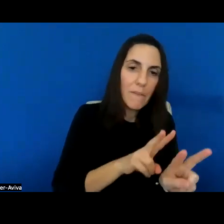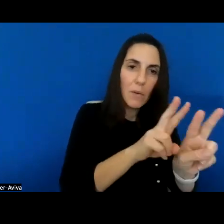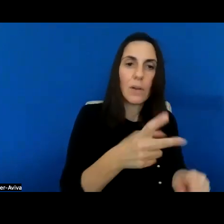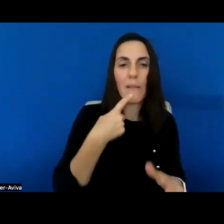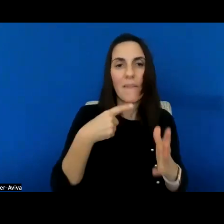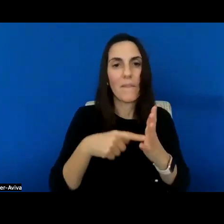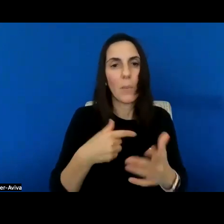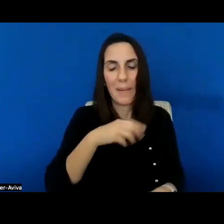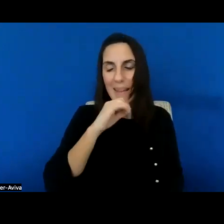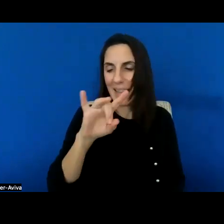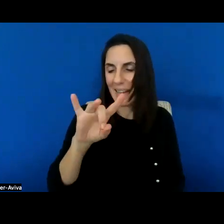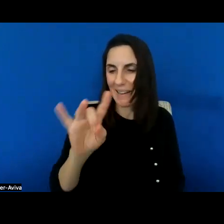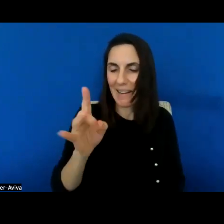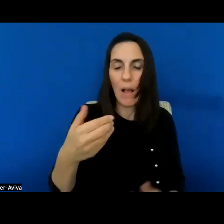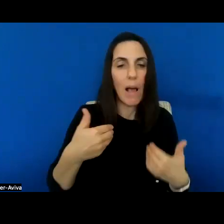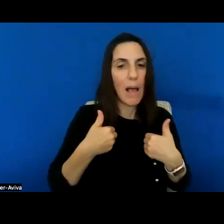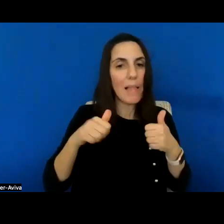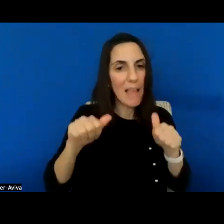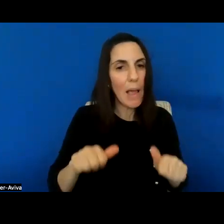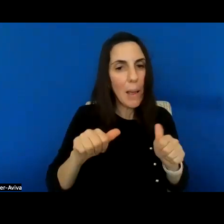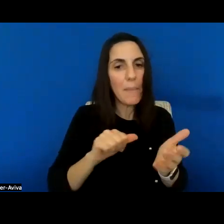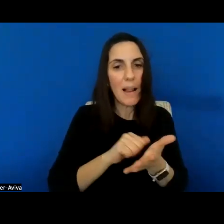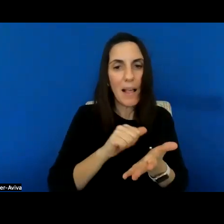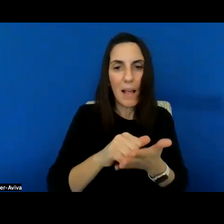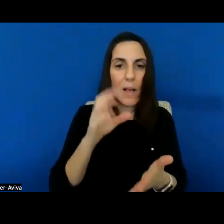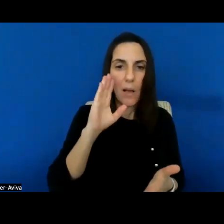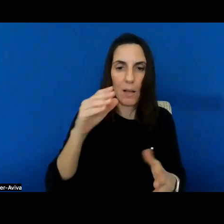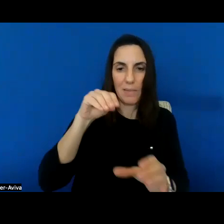11:35:09 I had an able account. There was 250,000 in it.